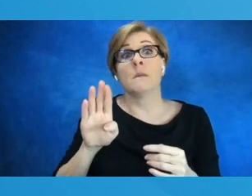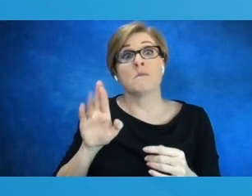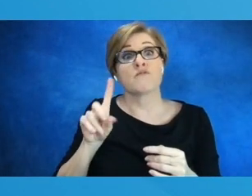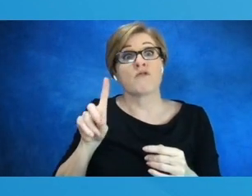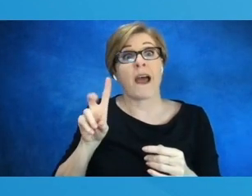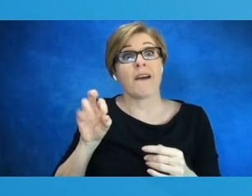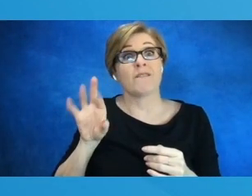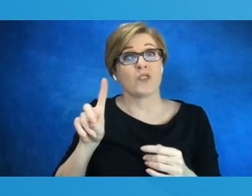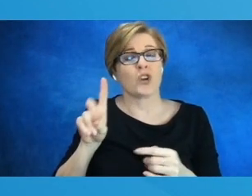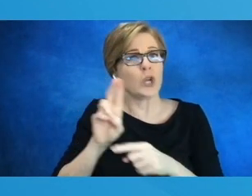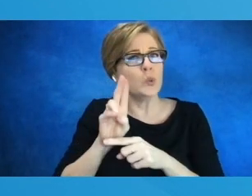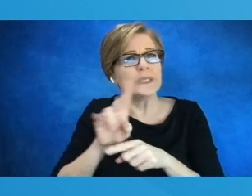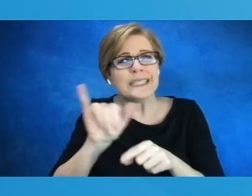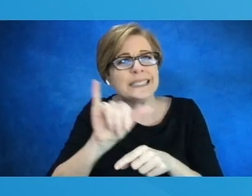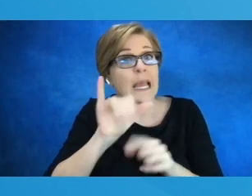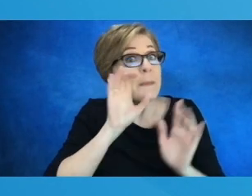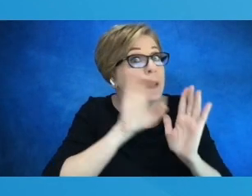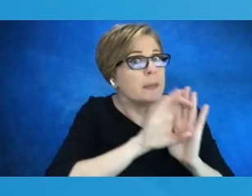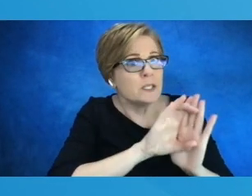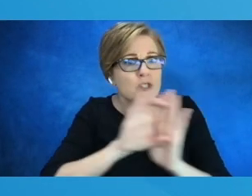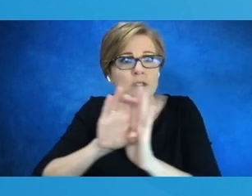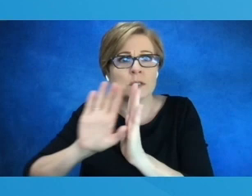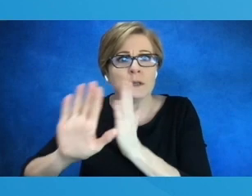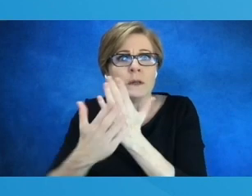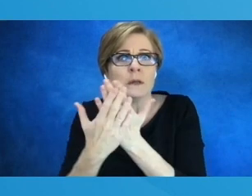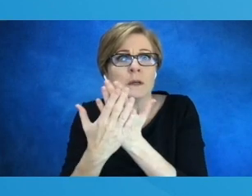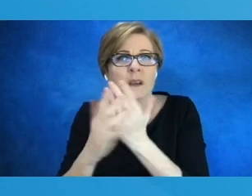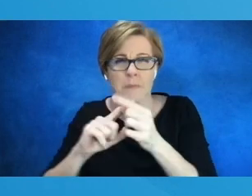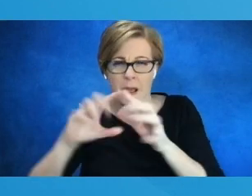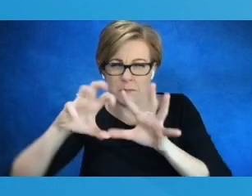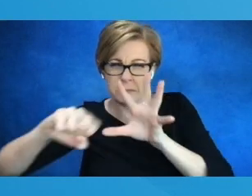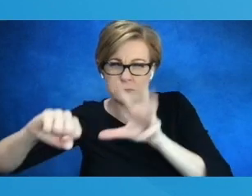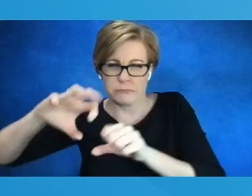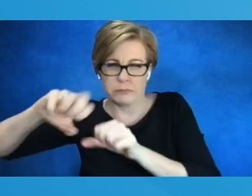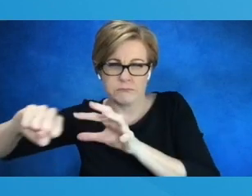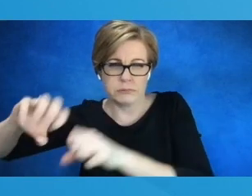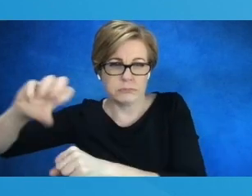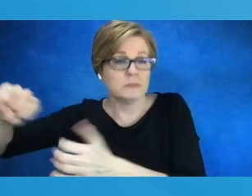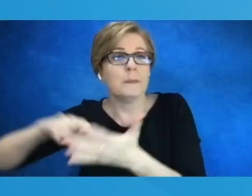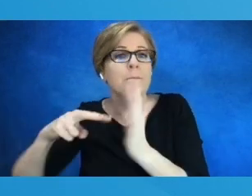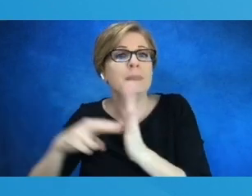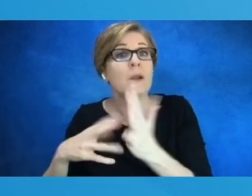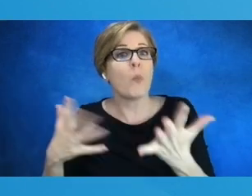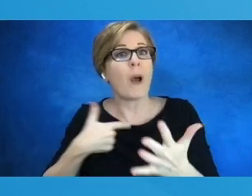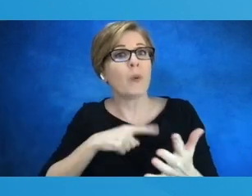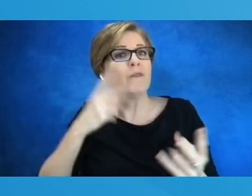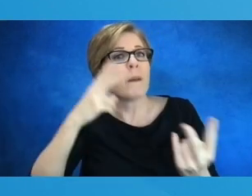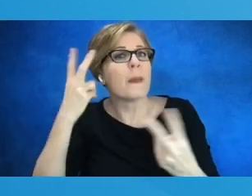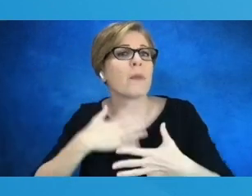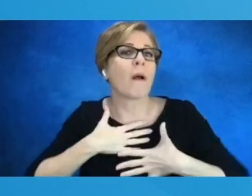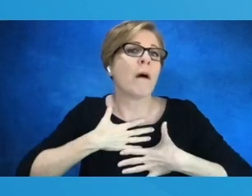apart in ways that call into question that narrative. Alright, Let me see.